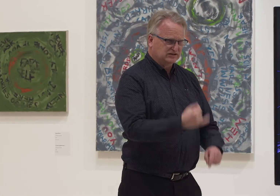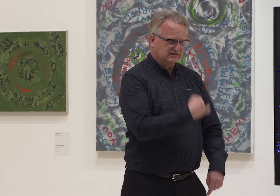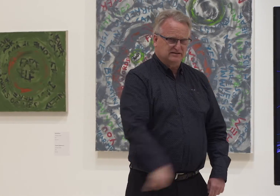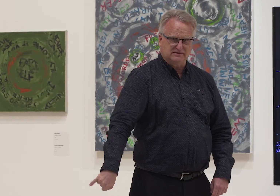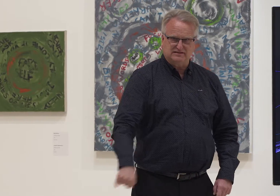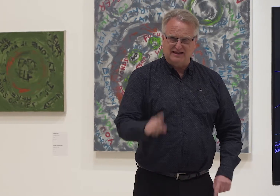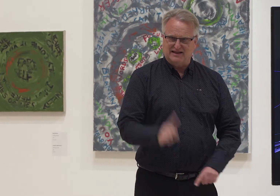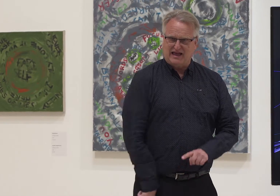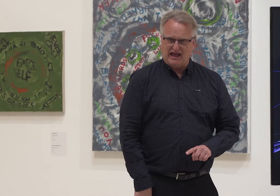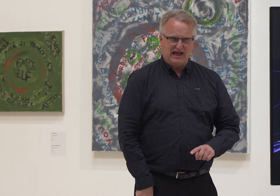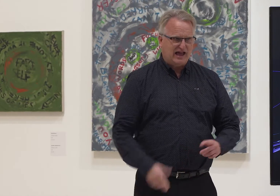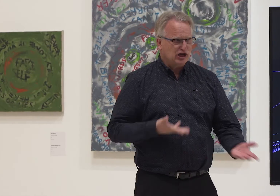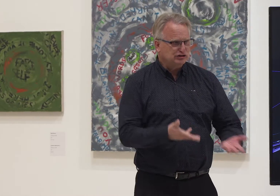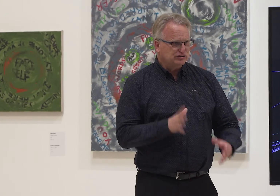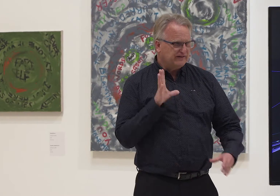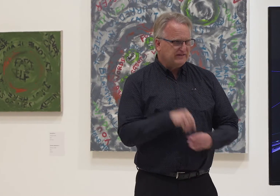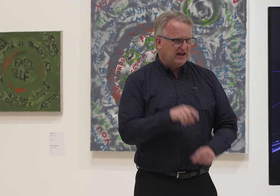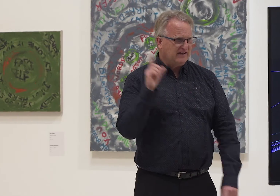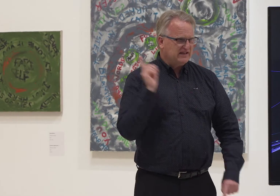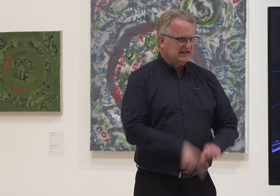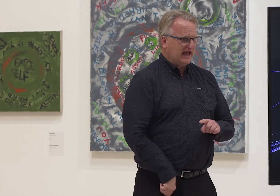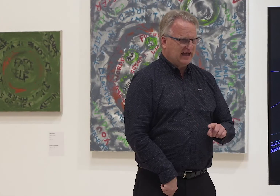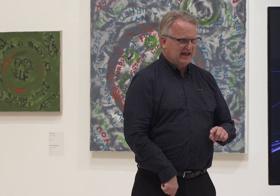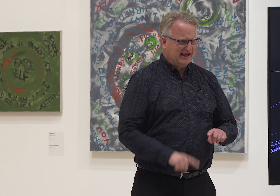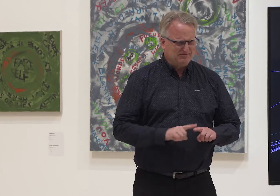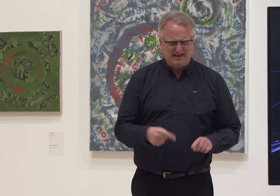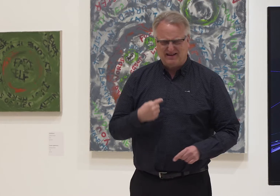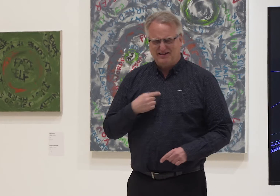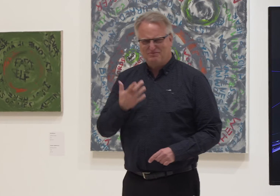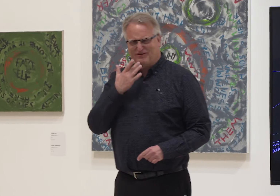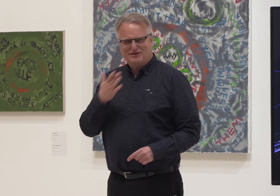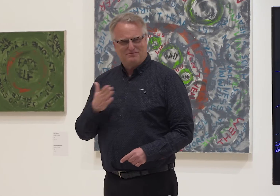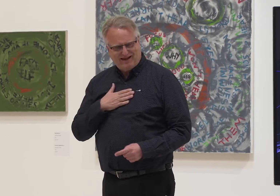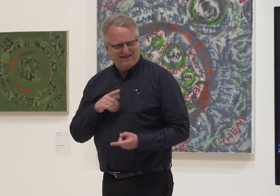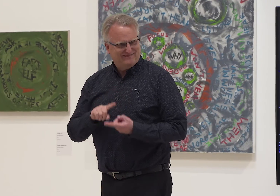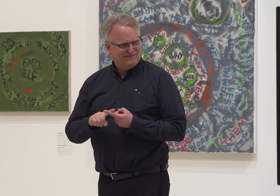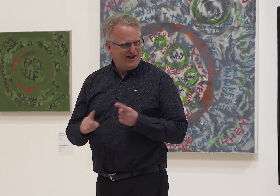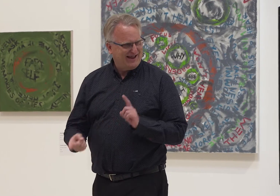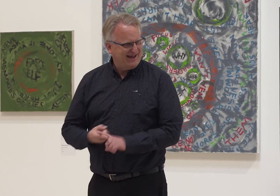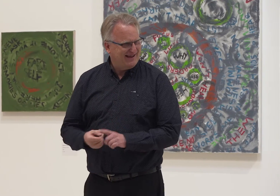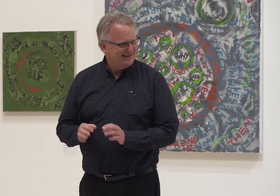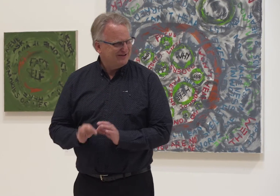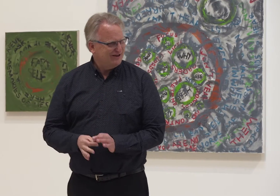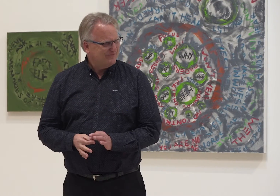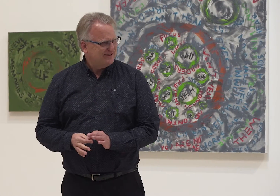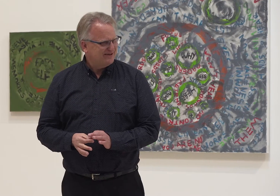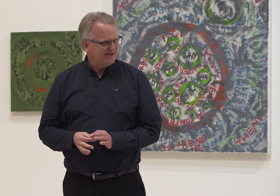But sometimes there are interpreters say, "Well, listen, we can't be friends. I have to maintain my professional distance."